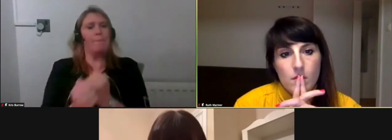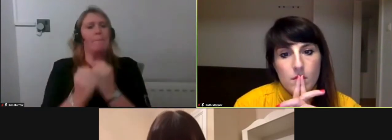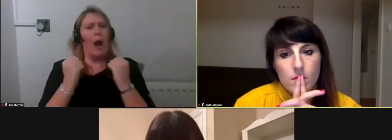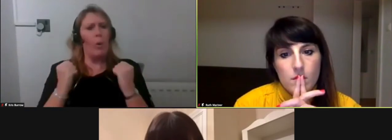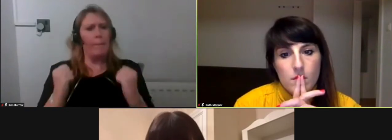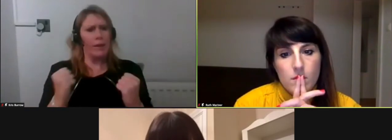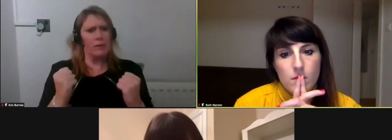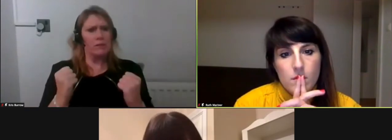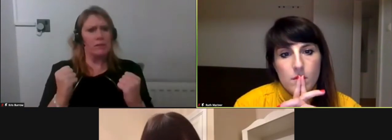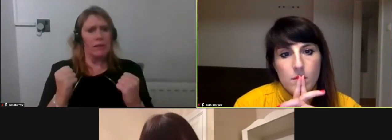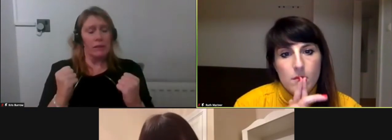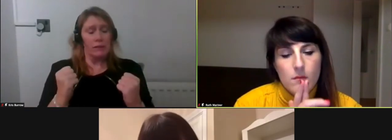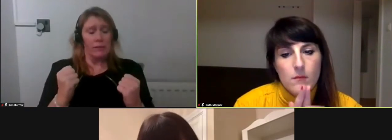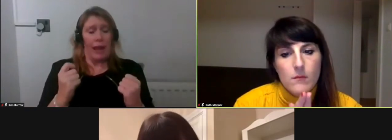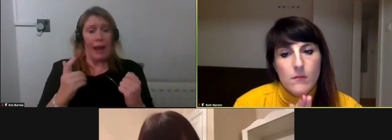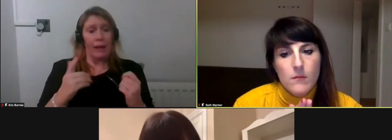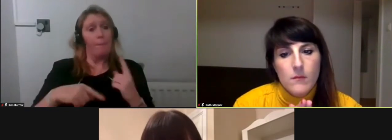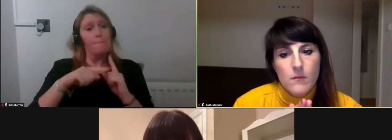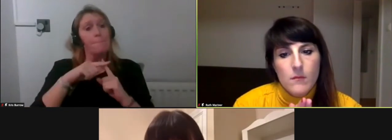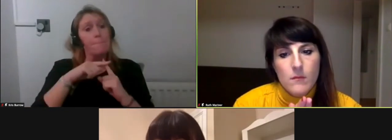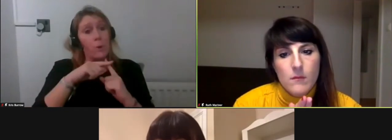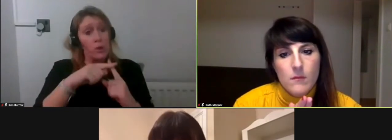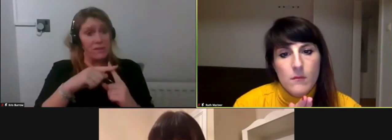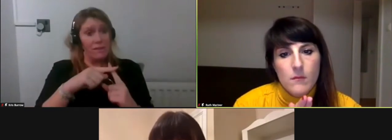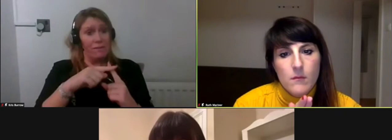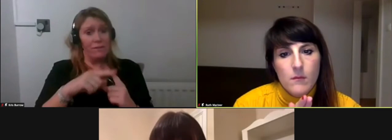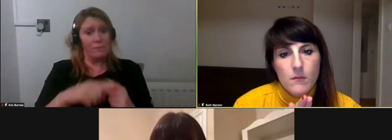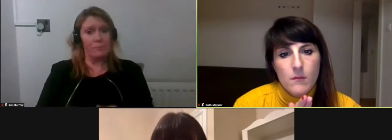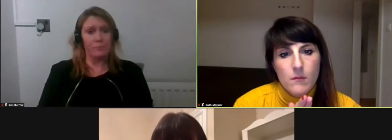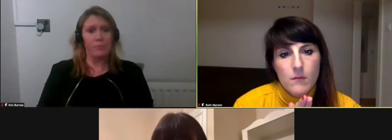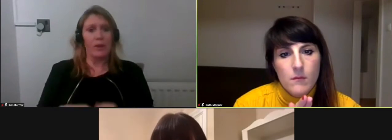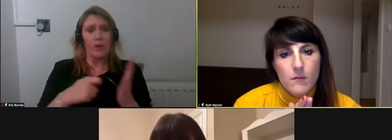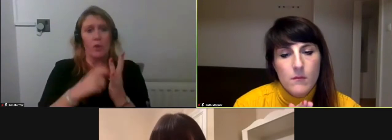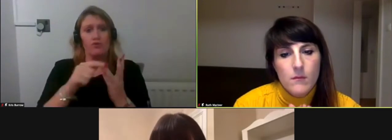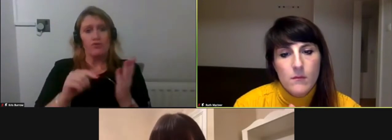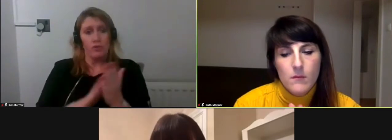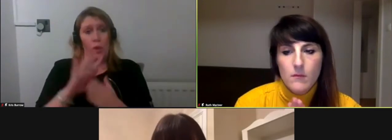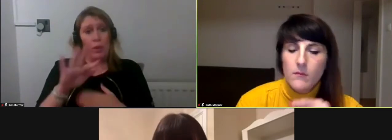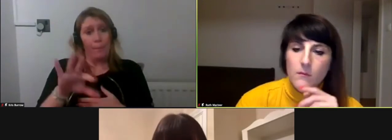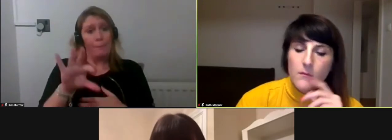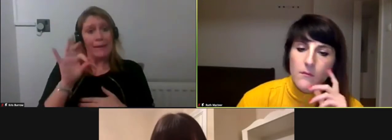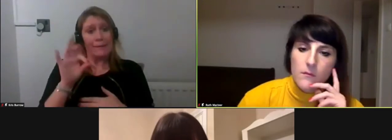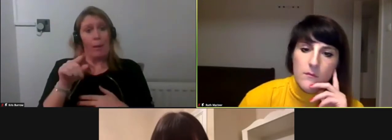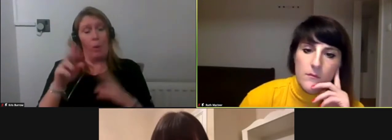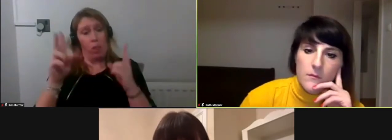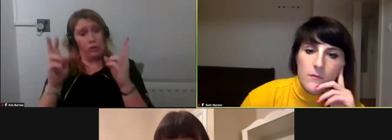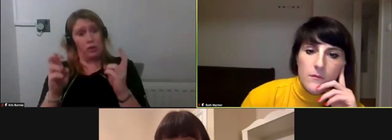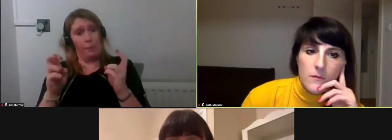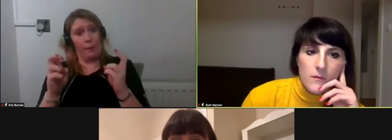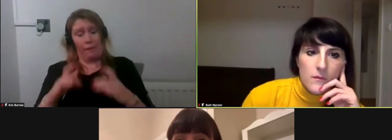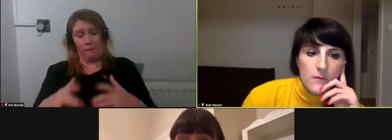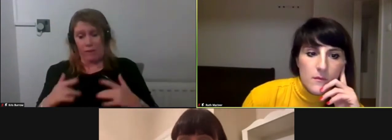about it in a really positive way. So I spoke to Ruth about it and she really picked up on it and said, "Yeah, it's really interesting, we'll try and make a